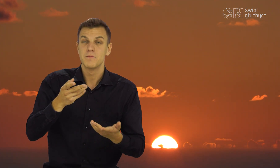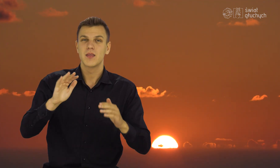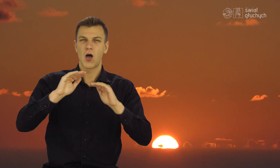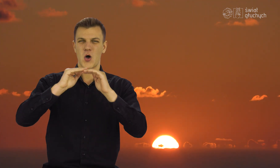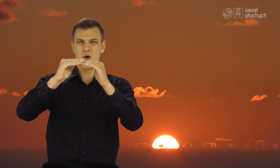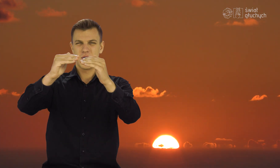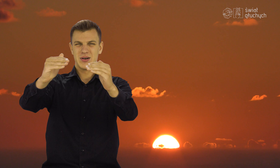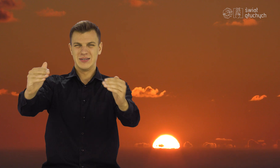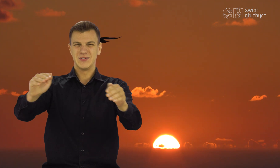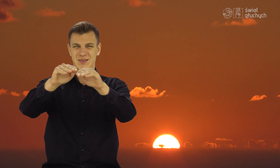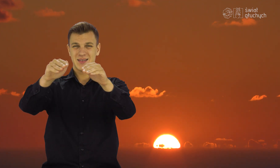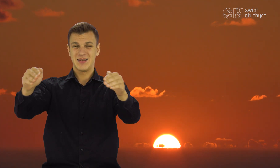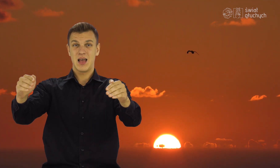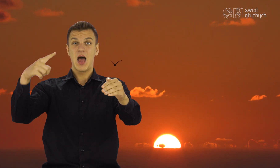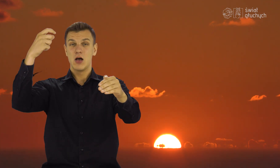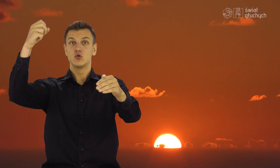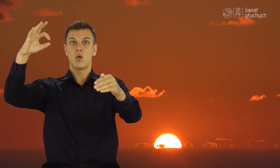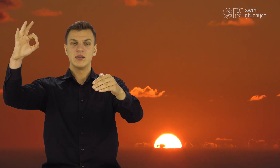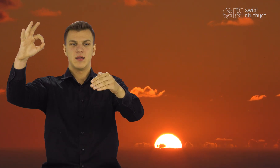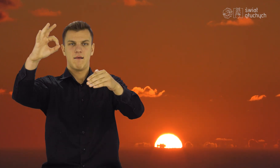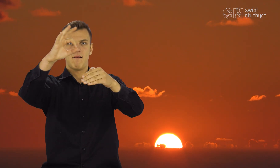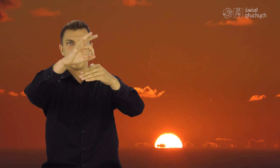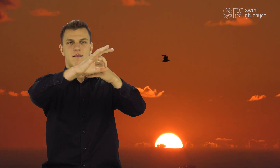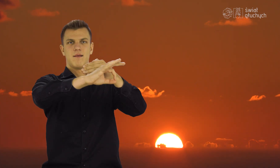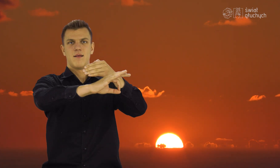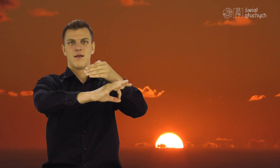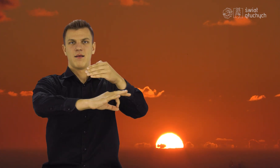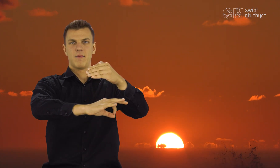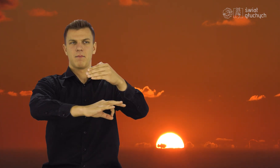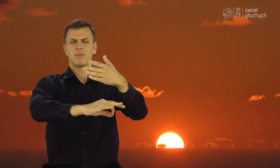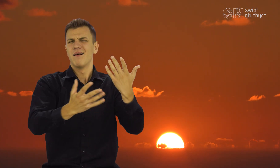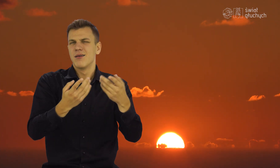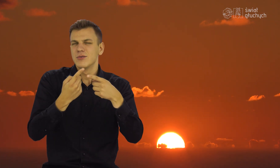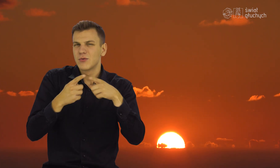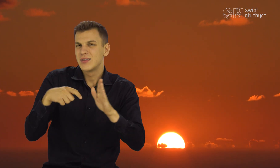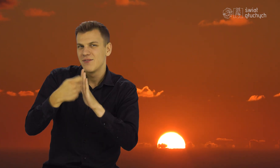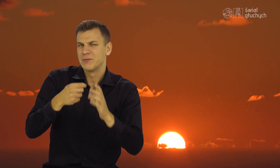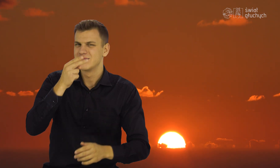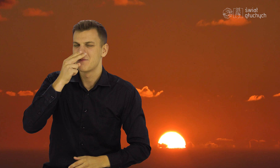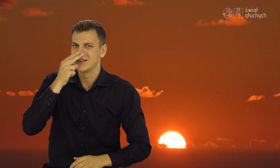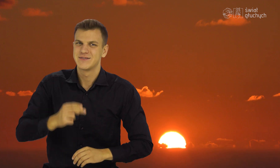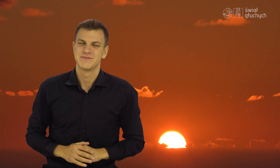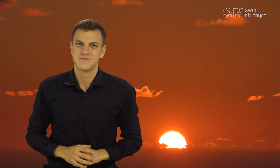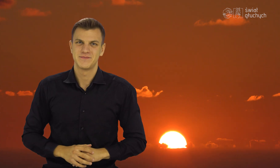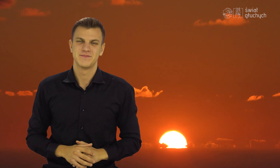The sun is hiding behind the horizon. In the animation it looks like this: